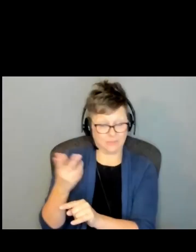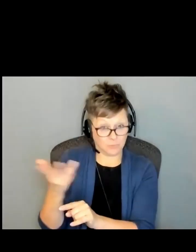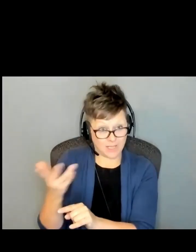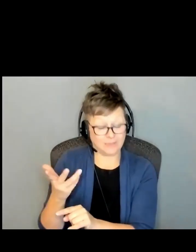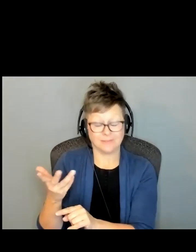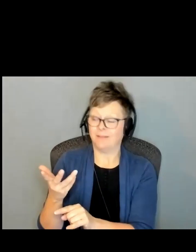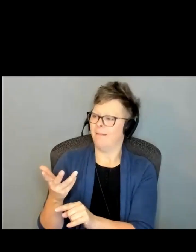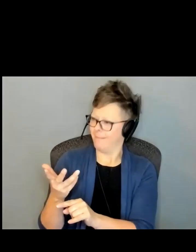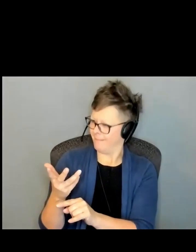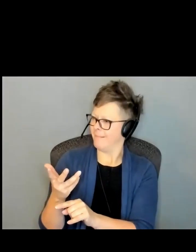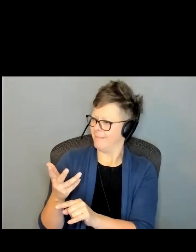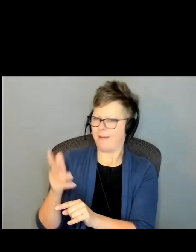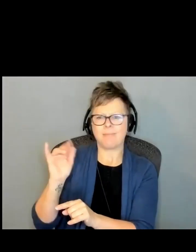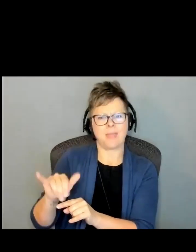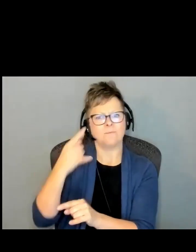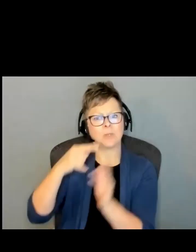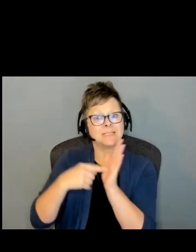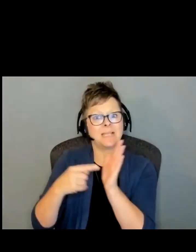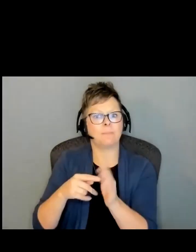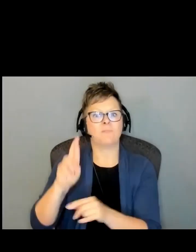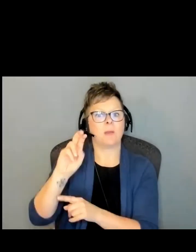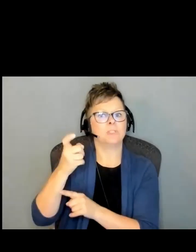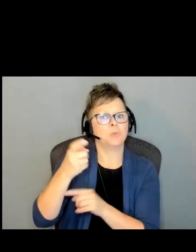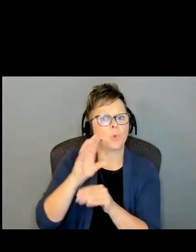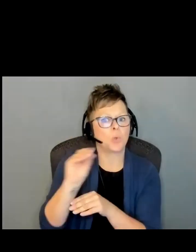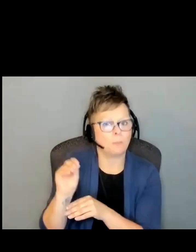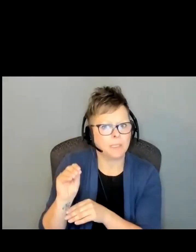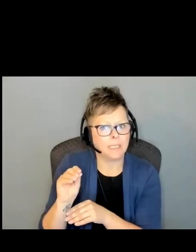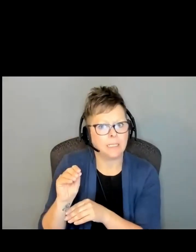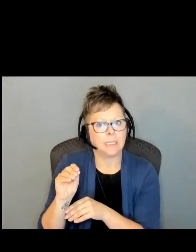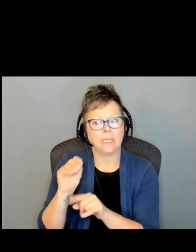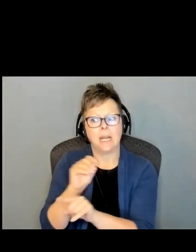with a pharmaceutical company who might be also in another space of providing some support.